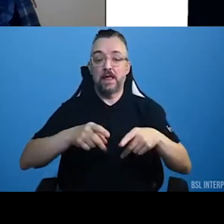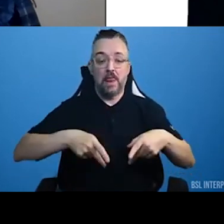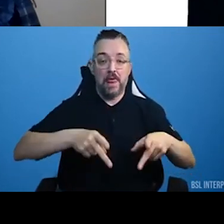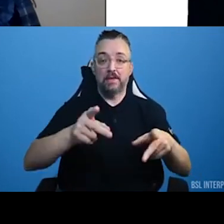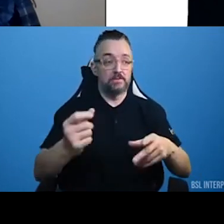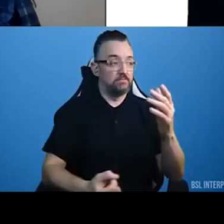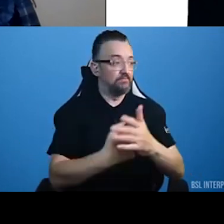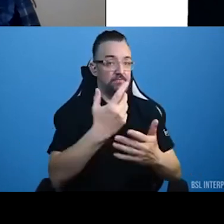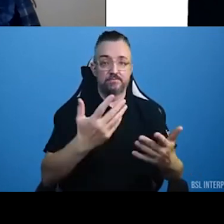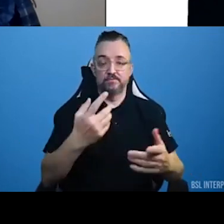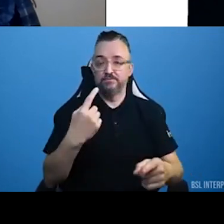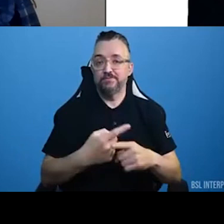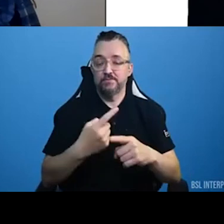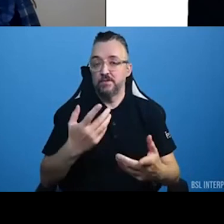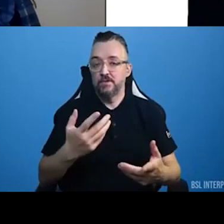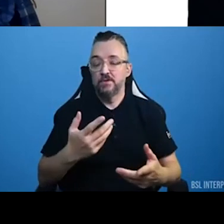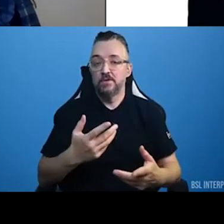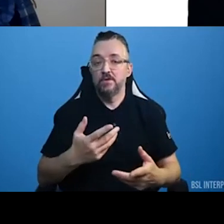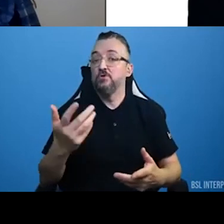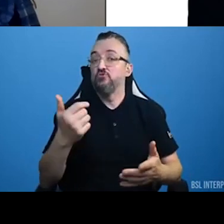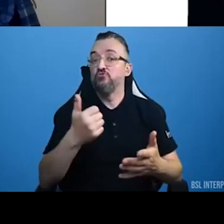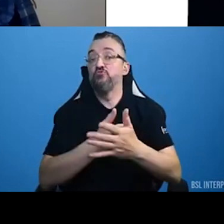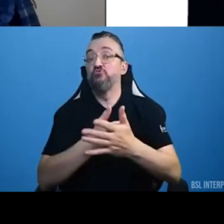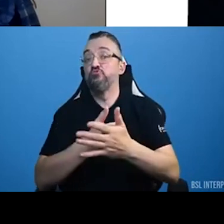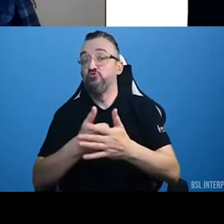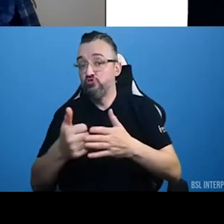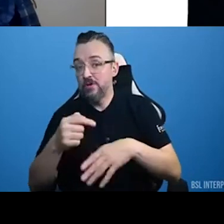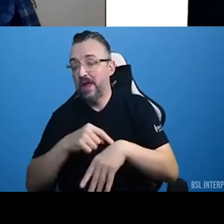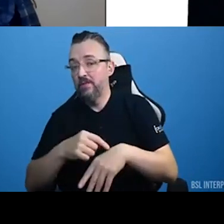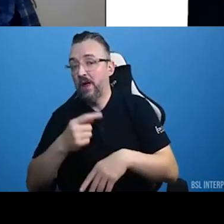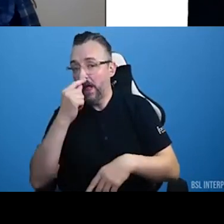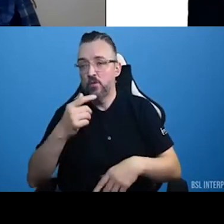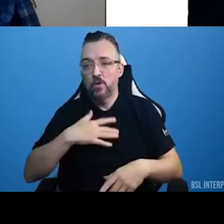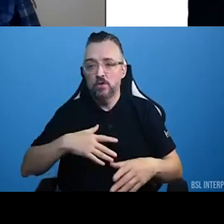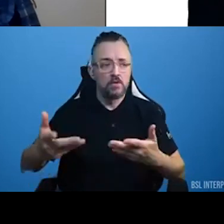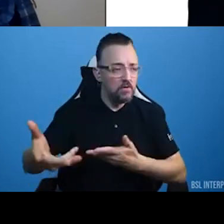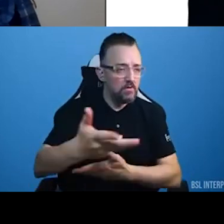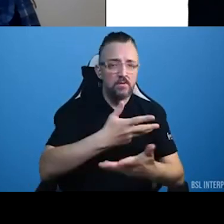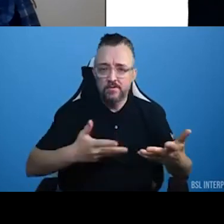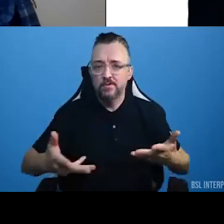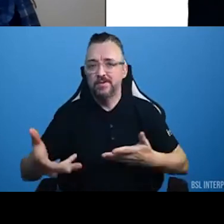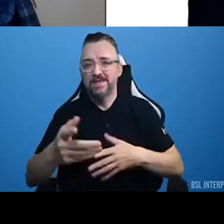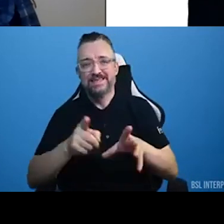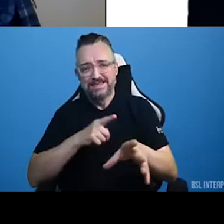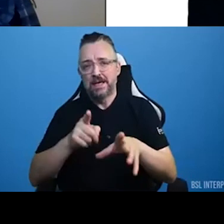which could have, in normal circumstances, could have taken years to actually go through